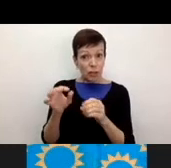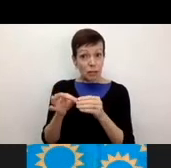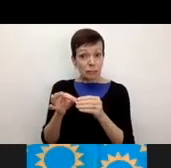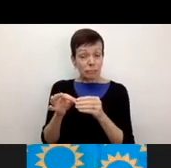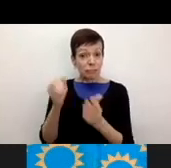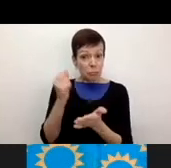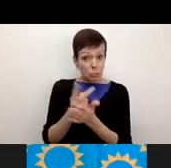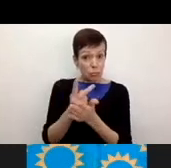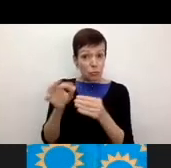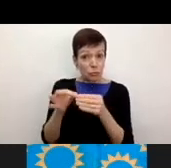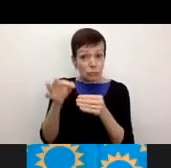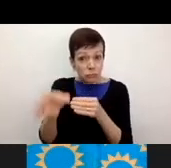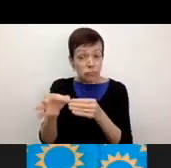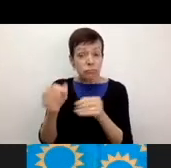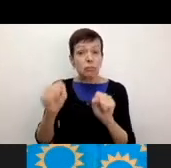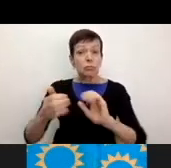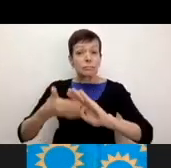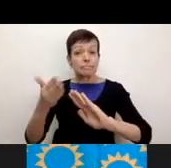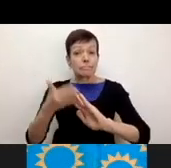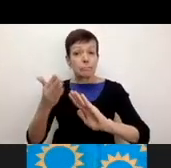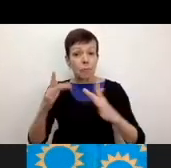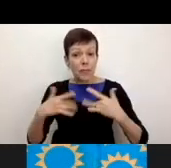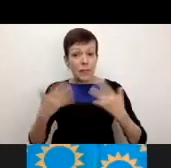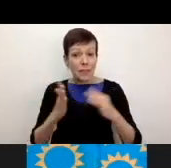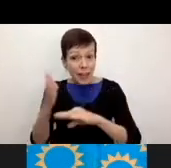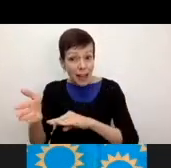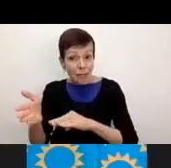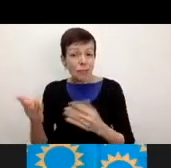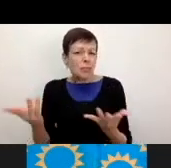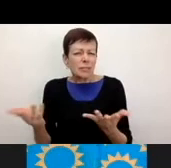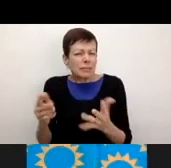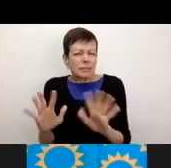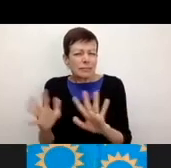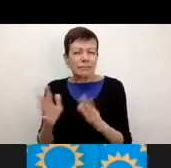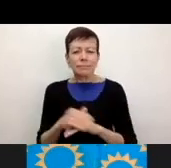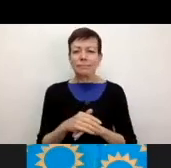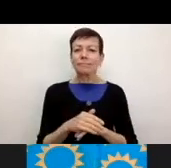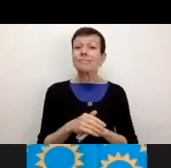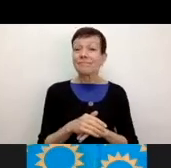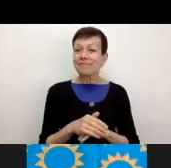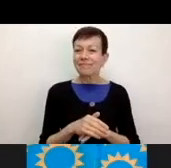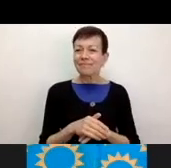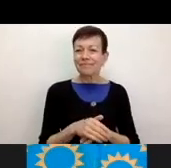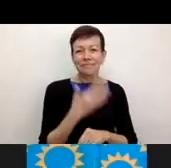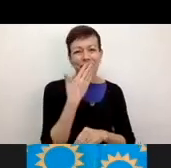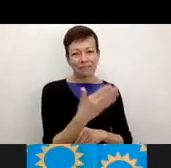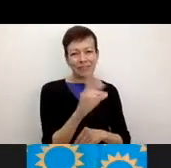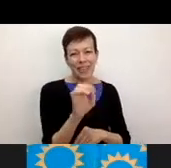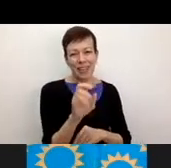feasible, please? Yes, thank you, Dick. Absolutely.